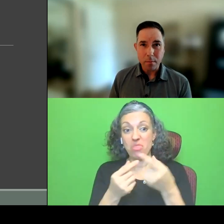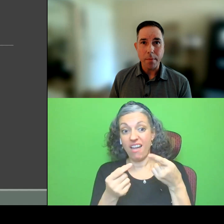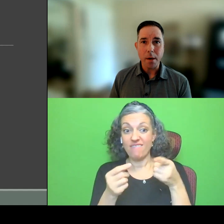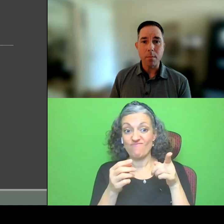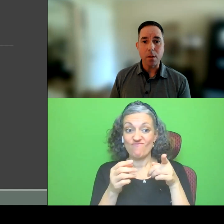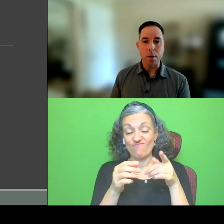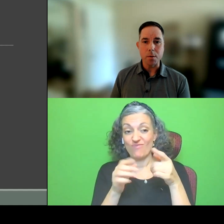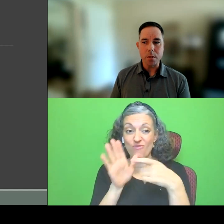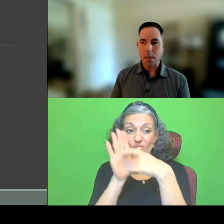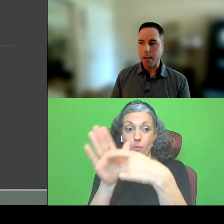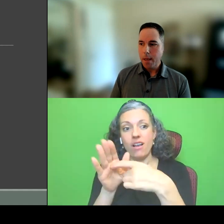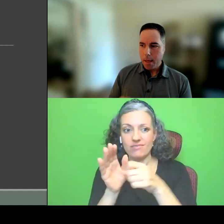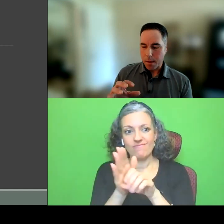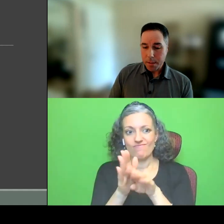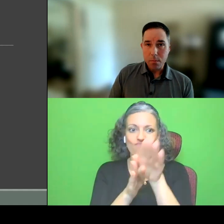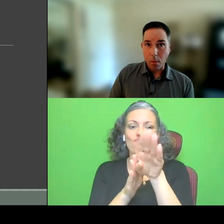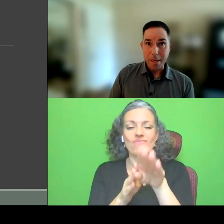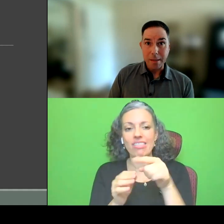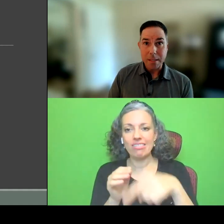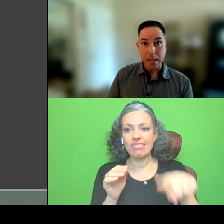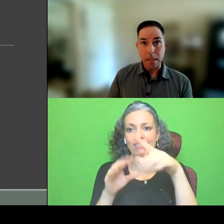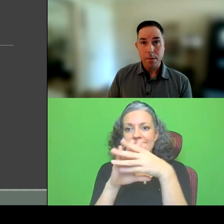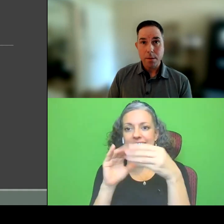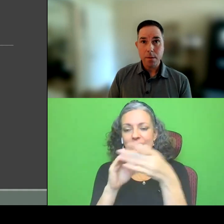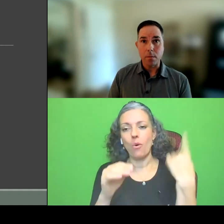They are going to be the ones who say this is what we need this thing to do.